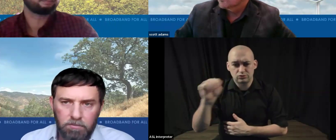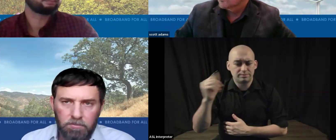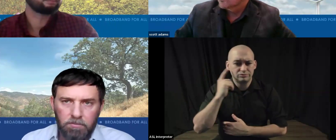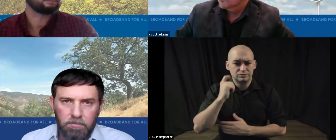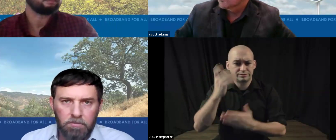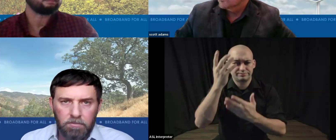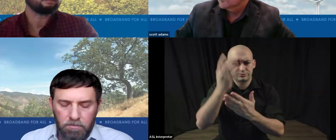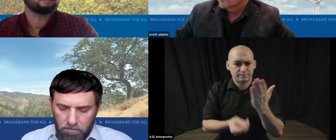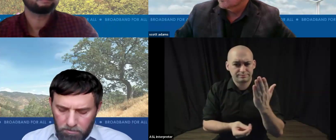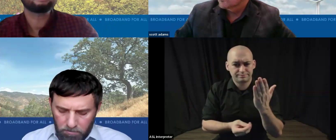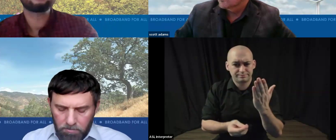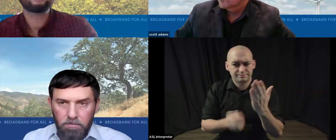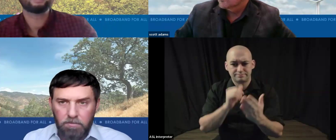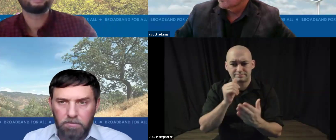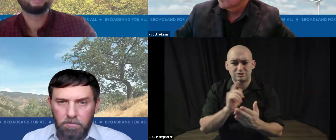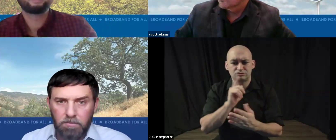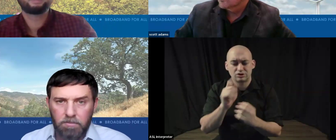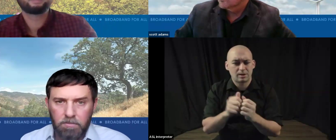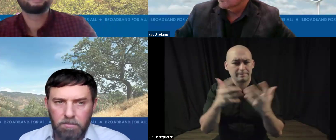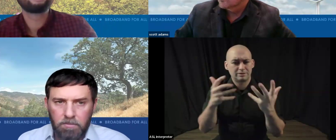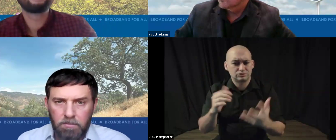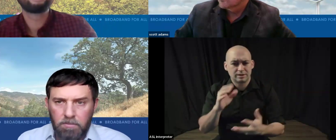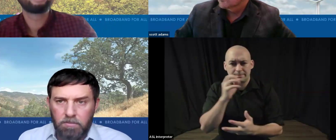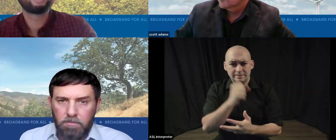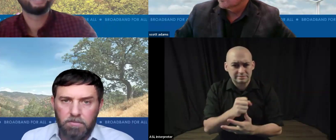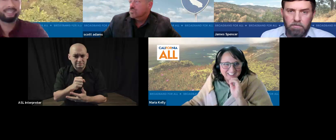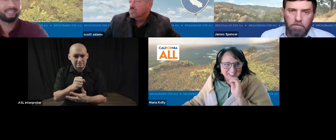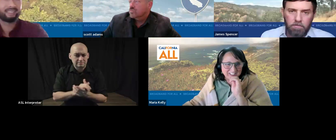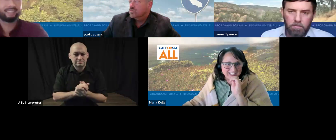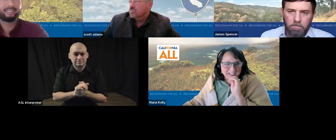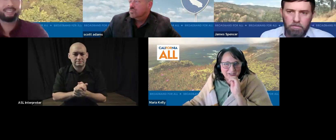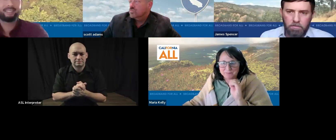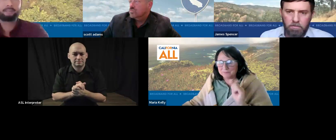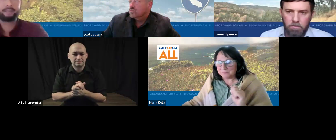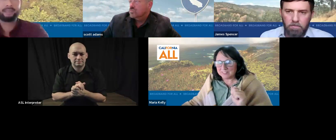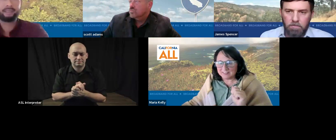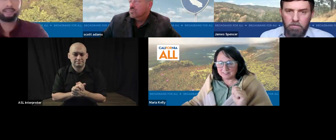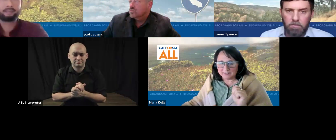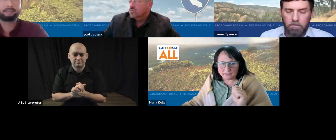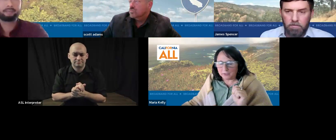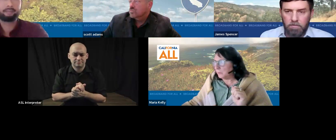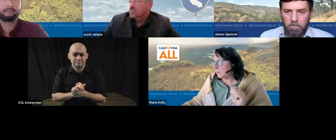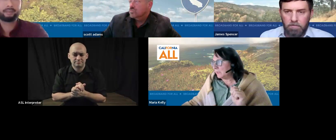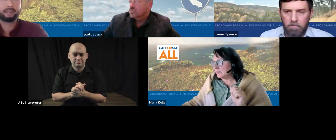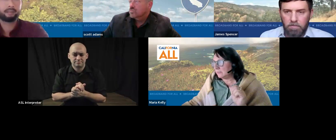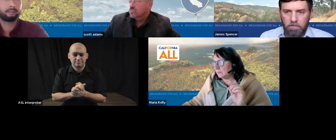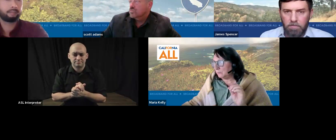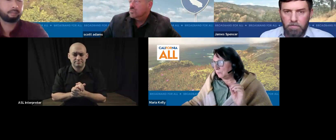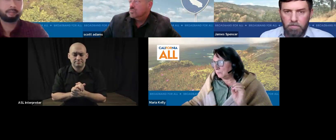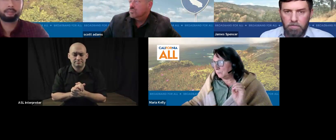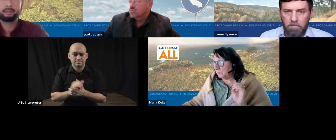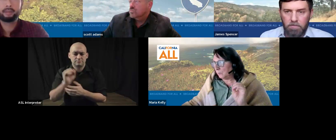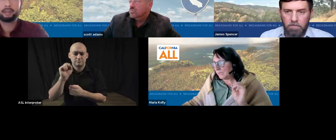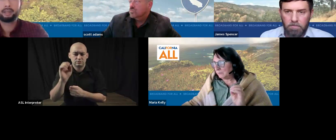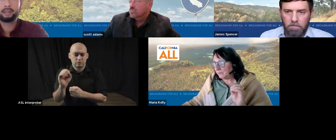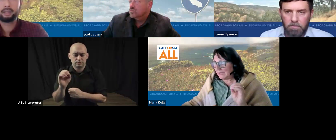so I'm not sure how much I missed, or if you noticed I was gone. So were we able